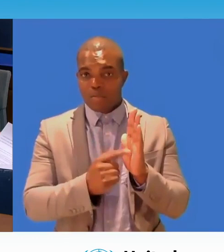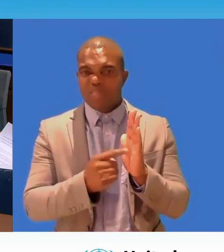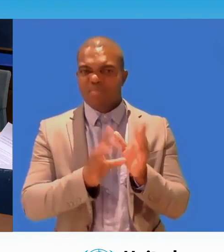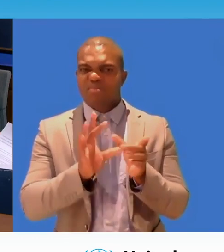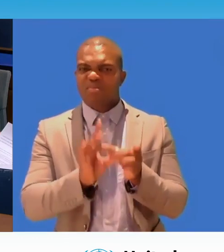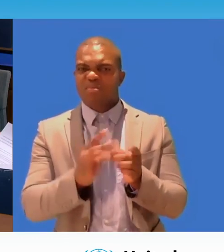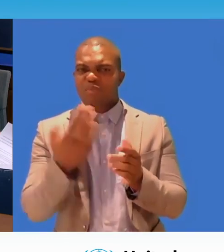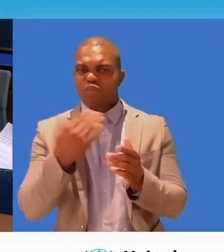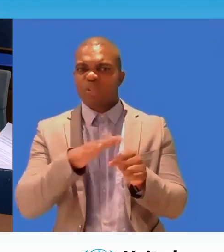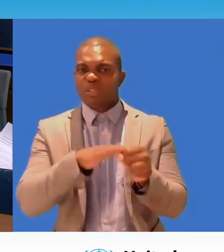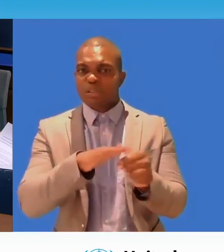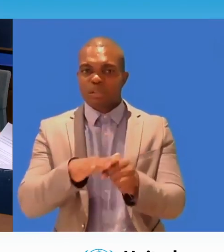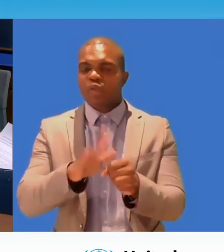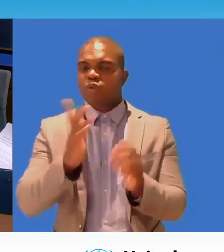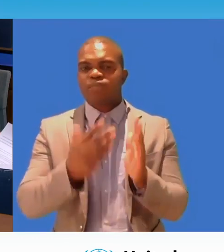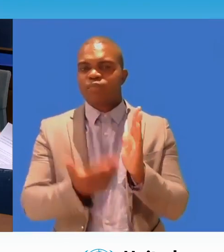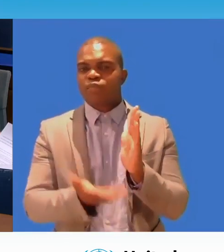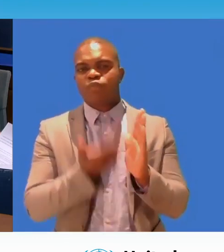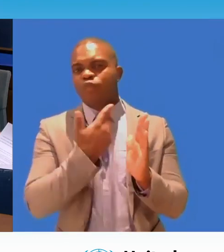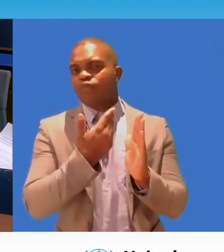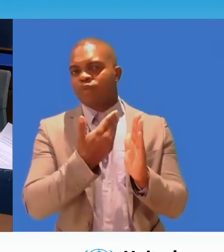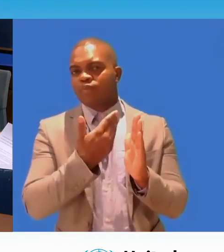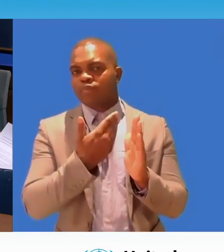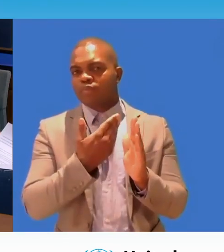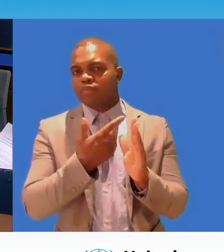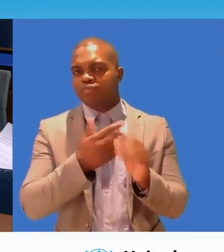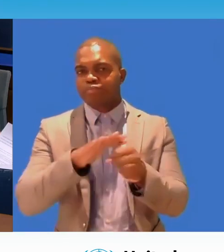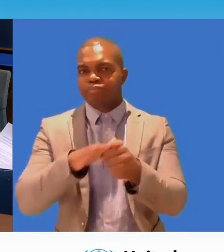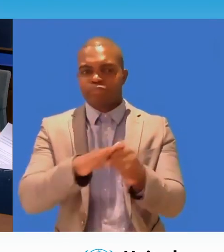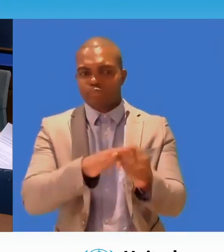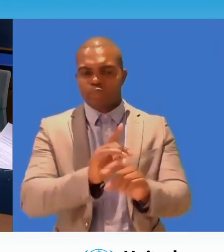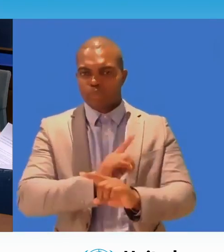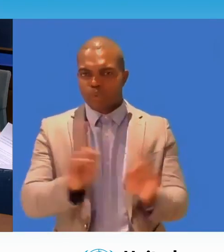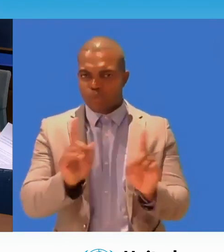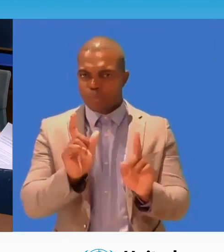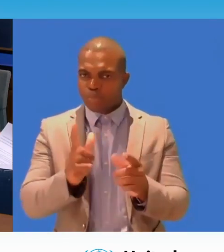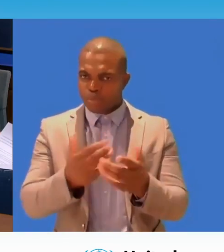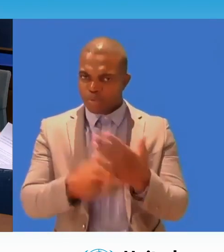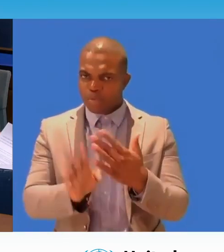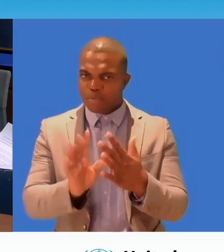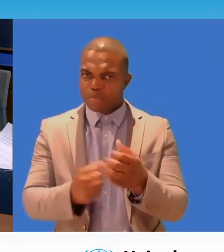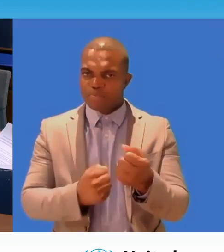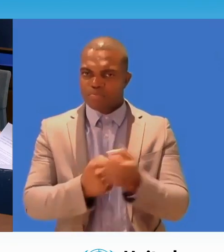reasonable accommodation for requests from persons with disabilities which was previously